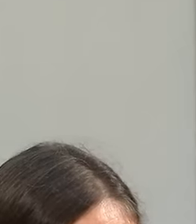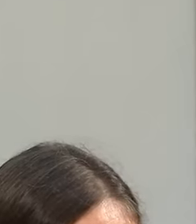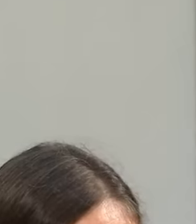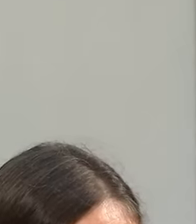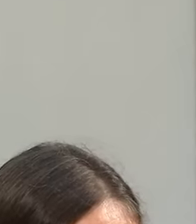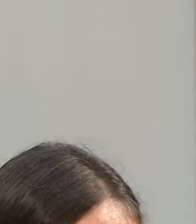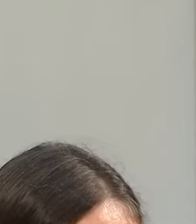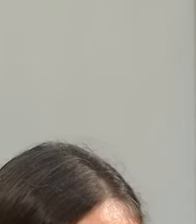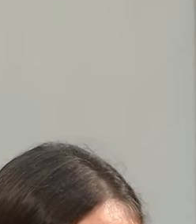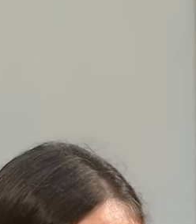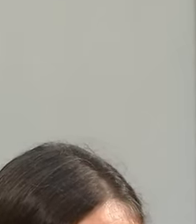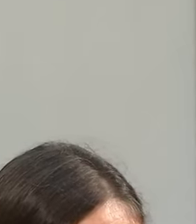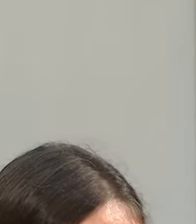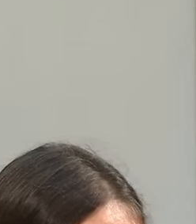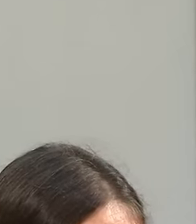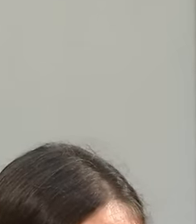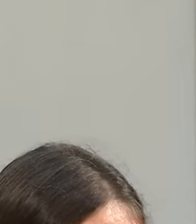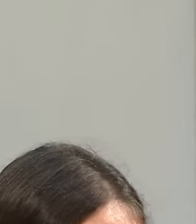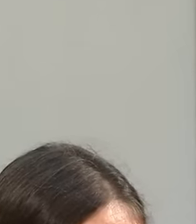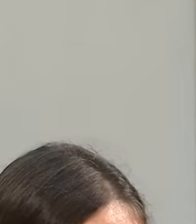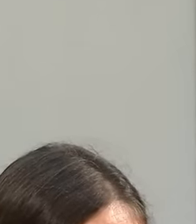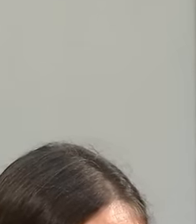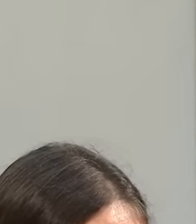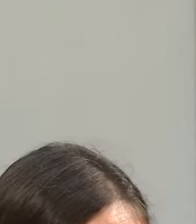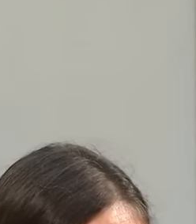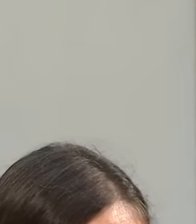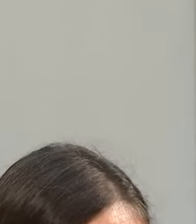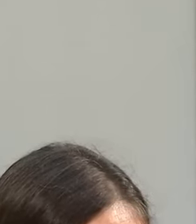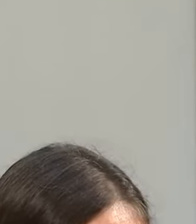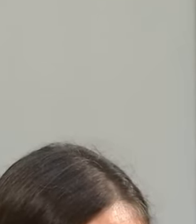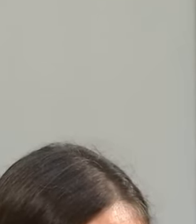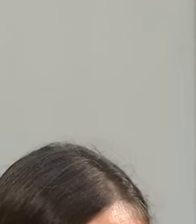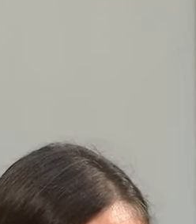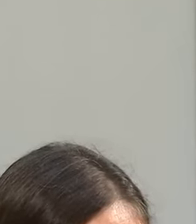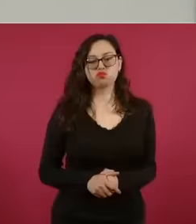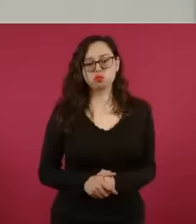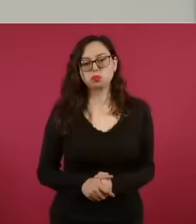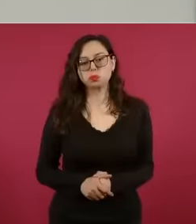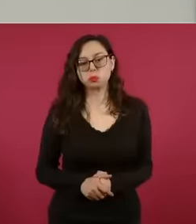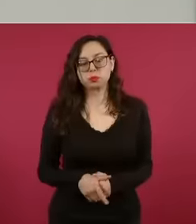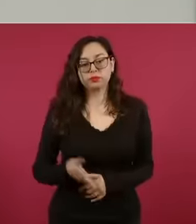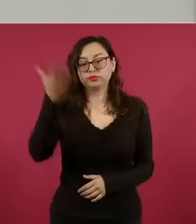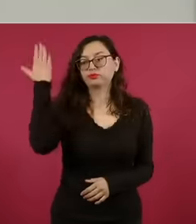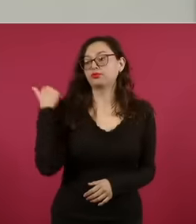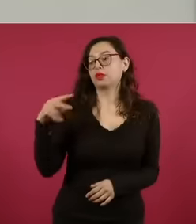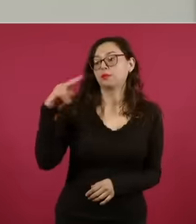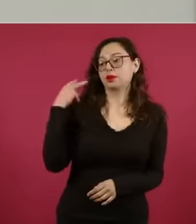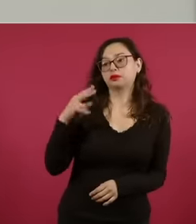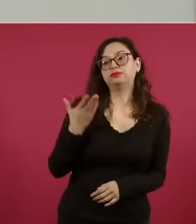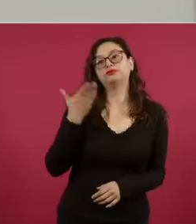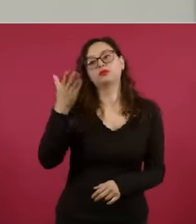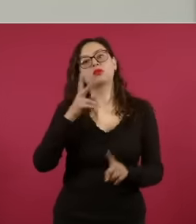president uh ask him in detail what it was What happened Because some media outlets,